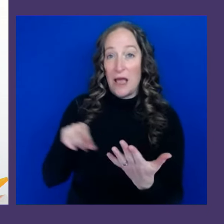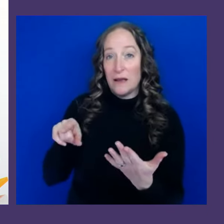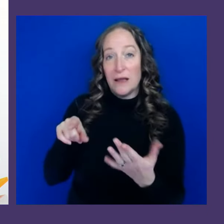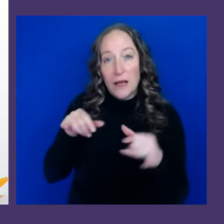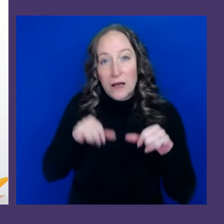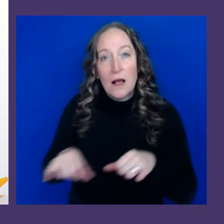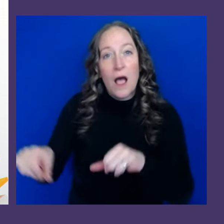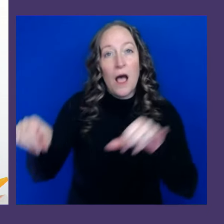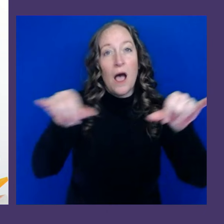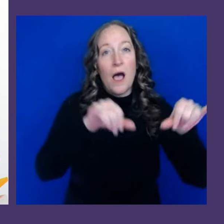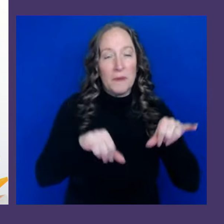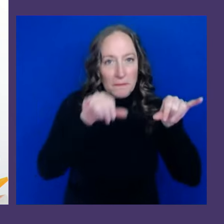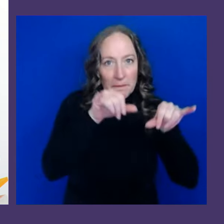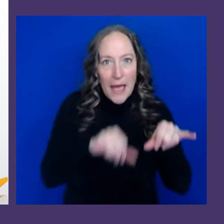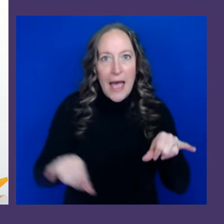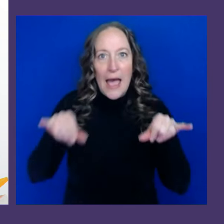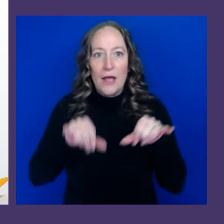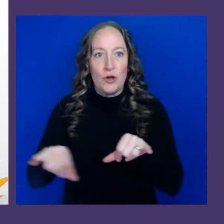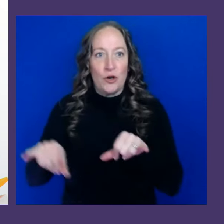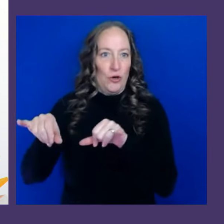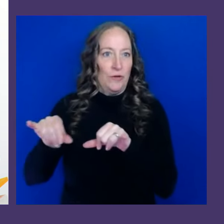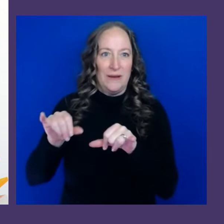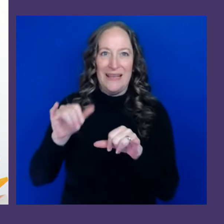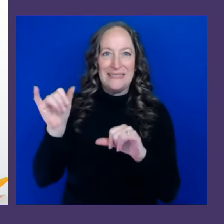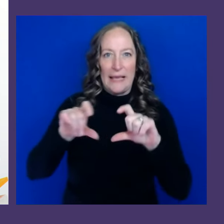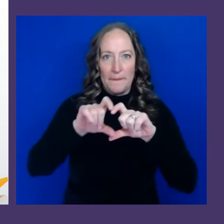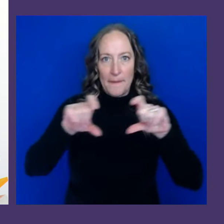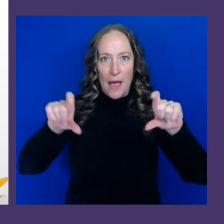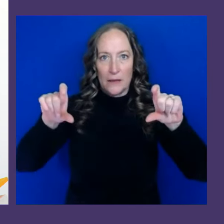It's a capture box, you're typing or talking